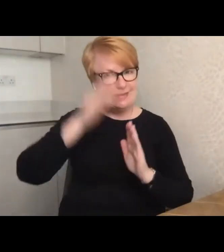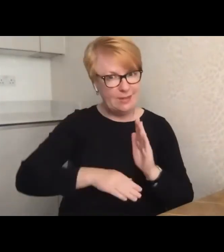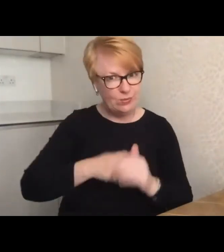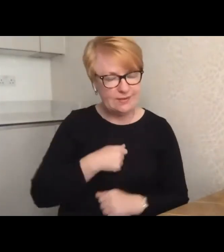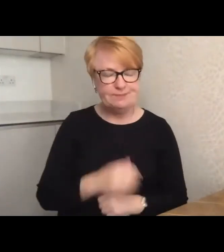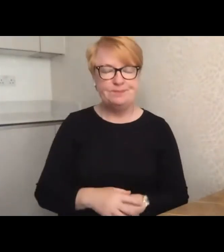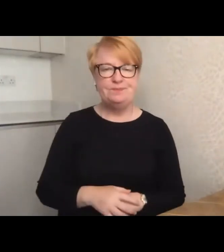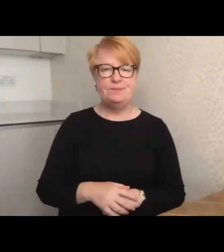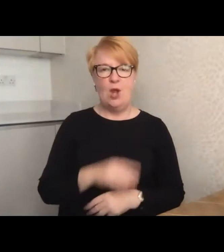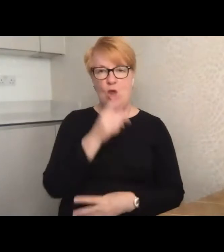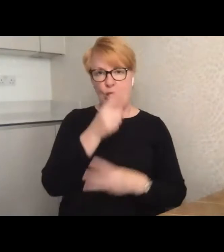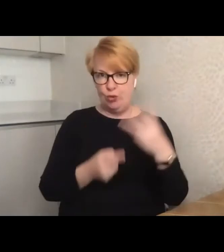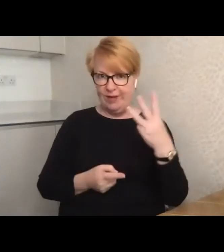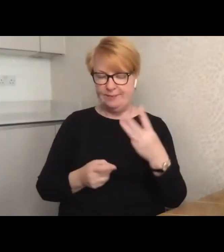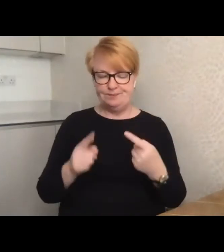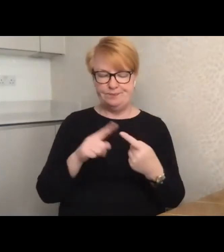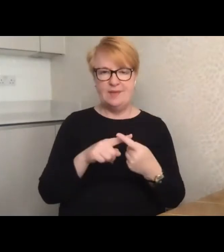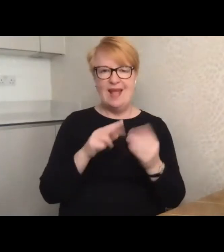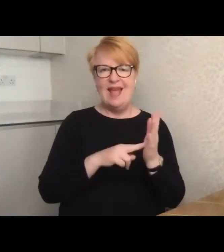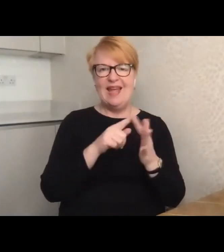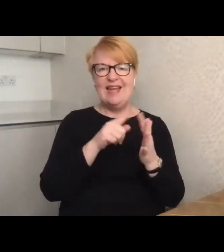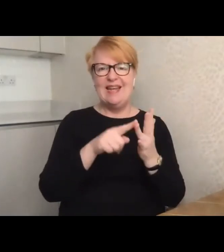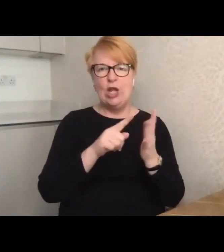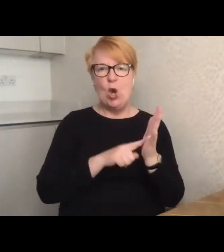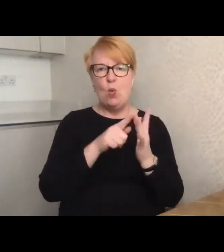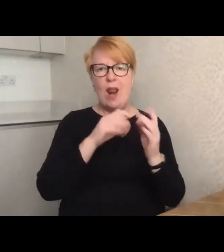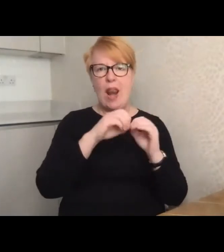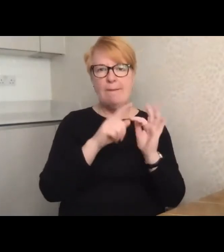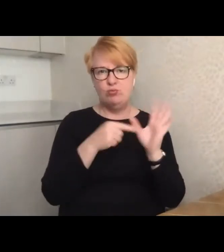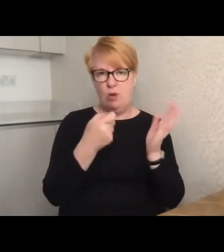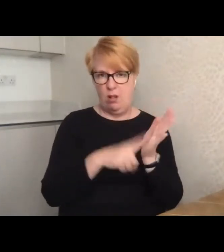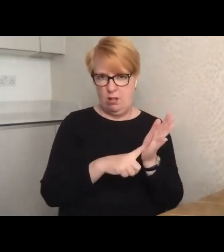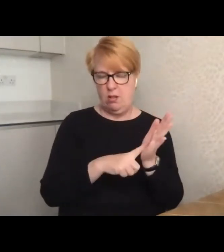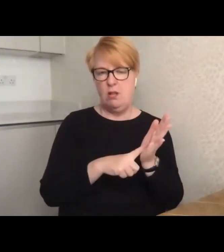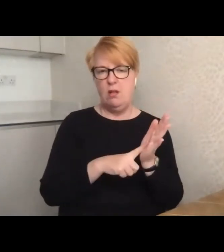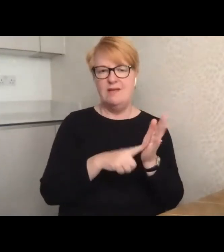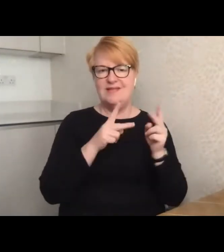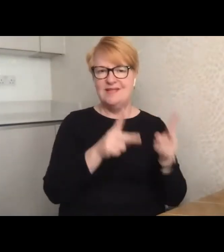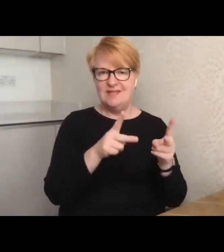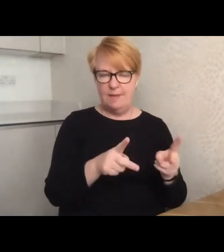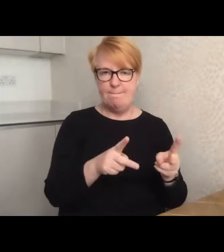So, the neoliberal extractive capitalist system in which most of us work contrasts wildly,